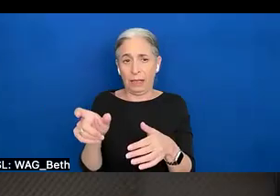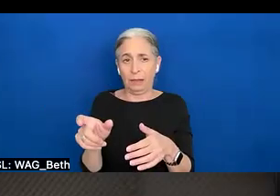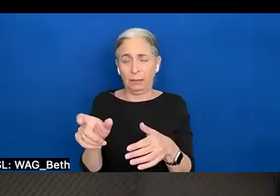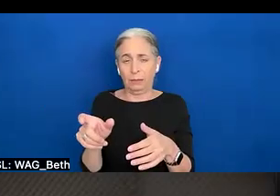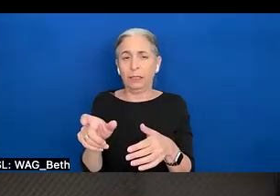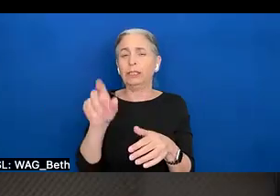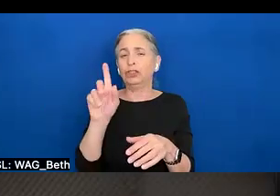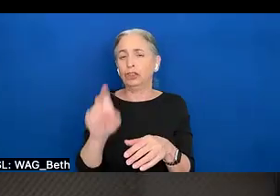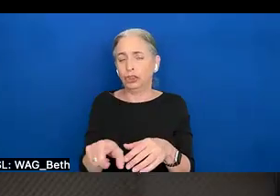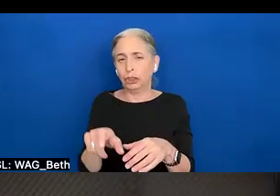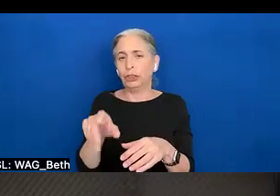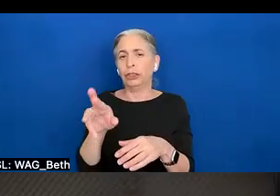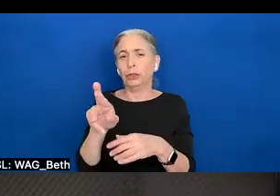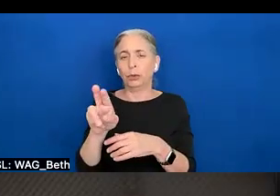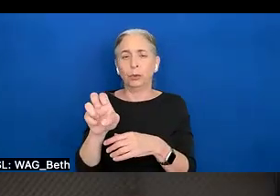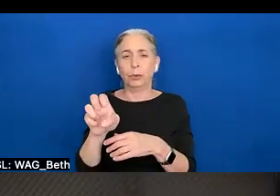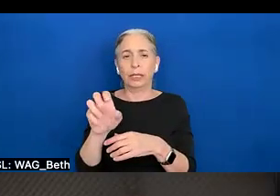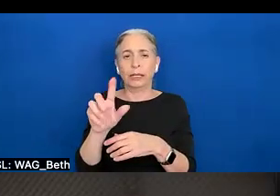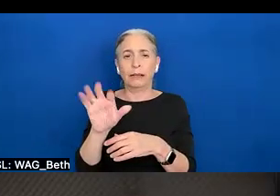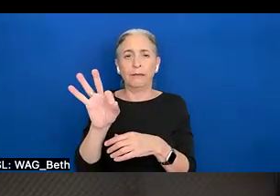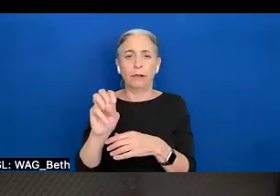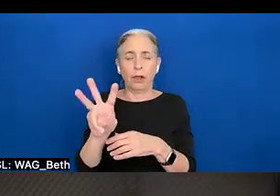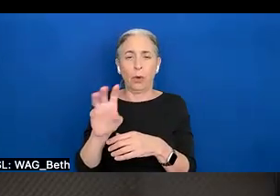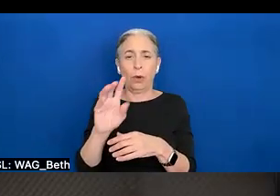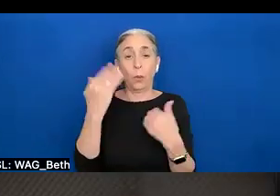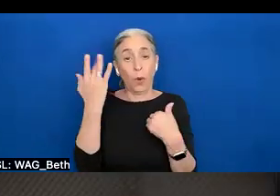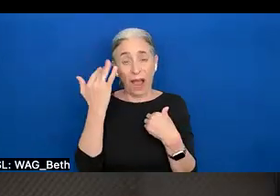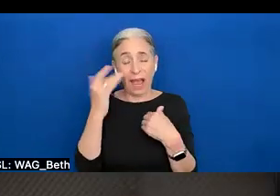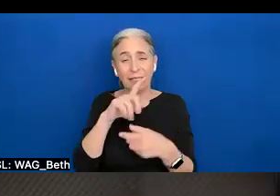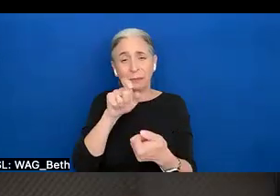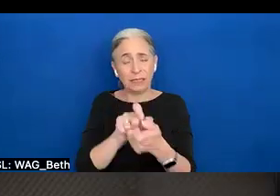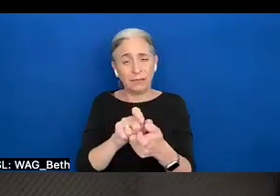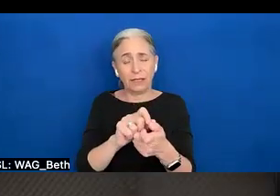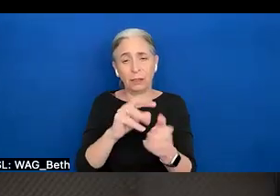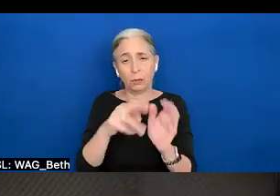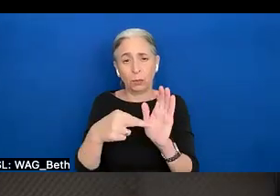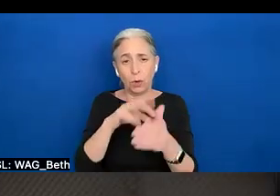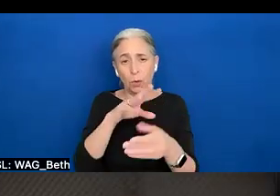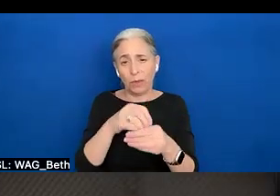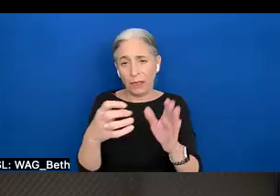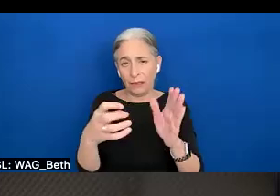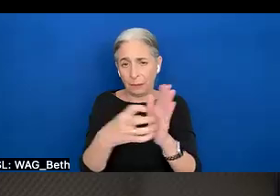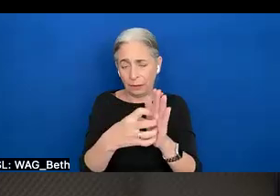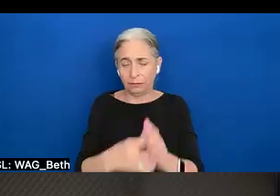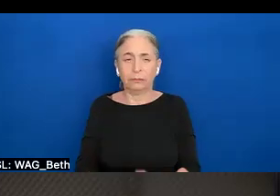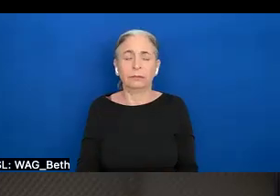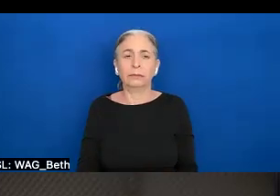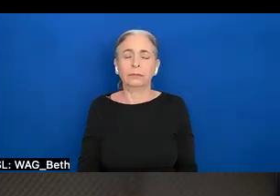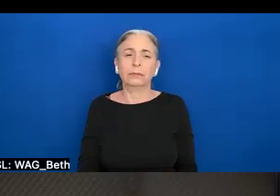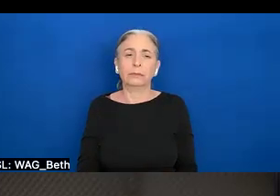that logo should reflow, because it has a specific position in the paragraph.